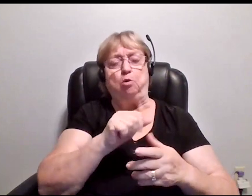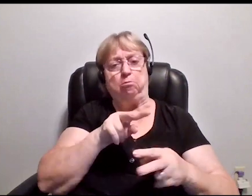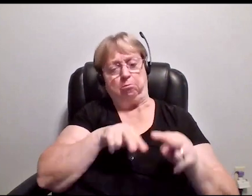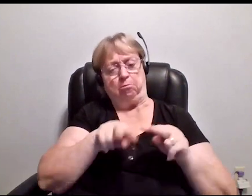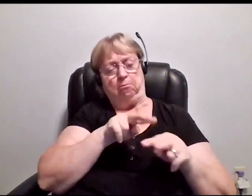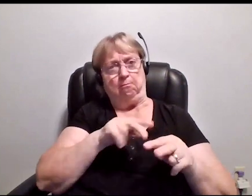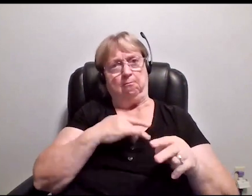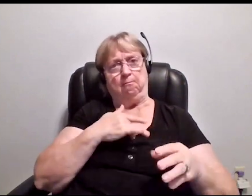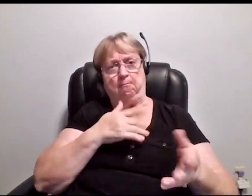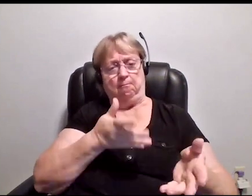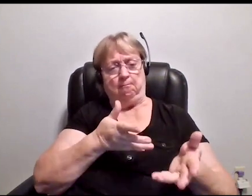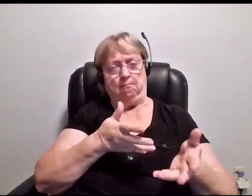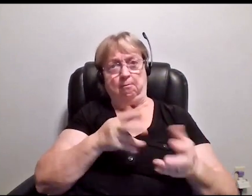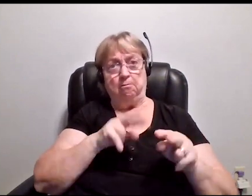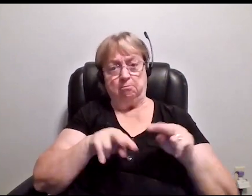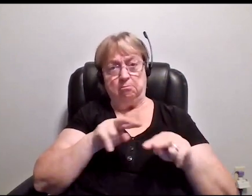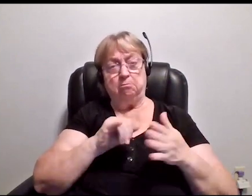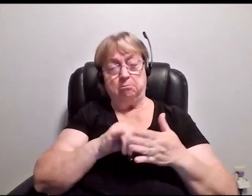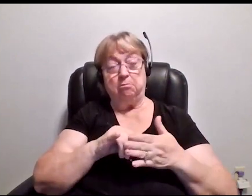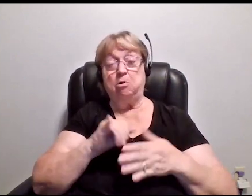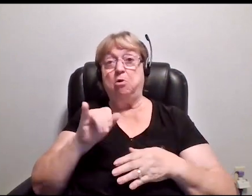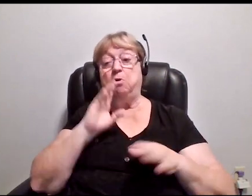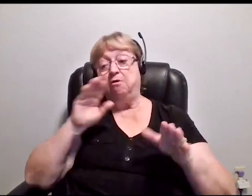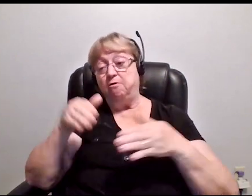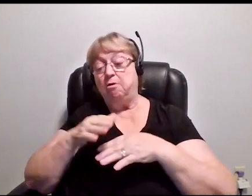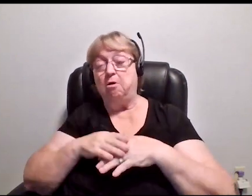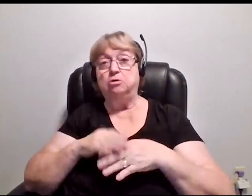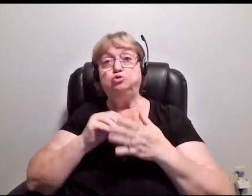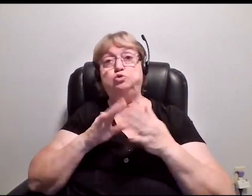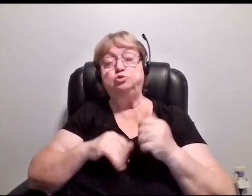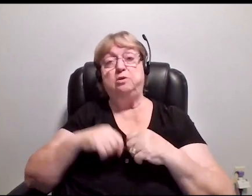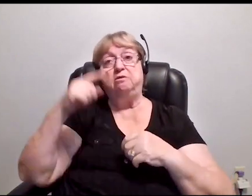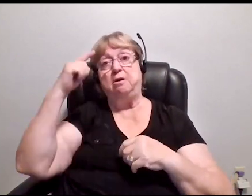Again, we can focus on students with emotional mental health, cognitive and health impairments moving forward,